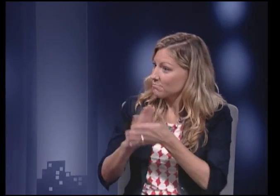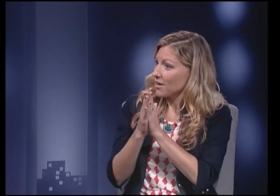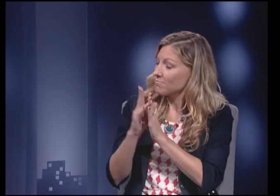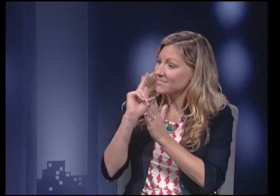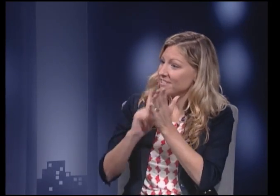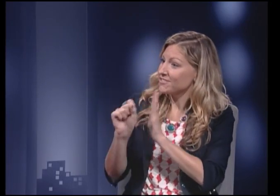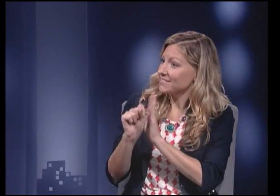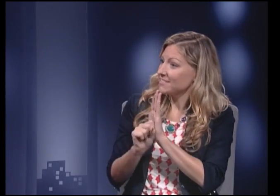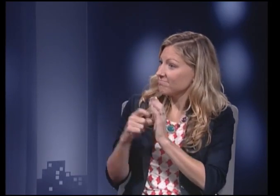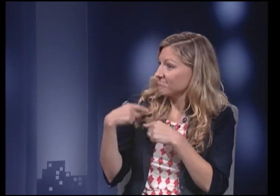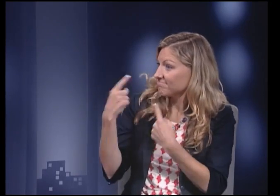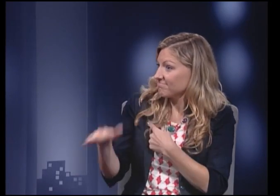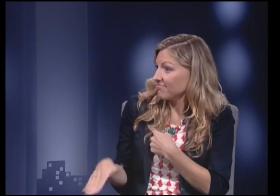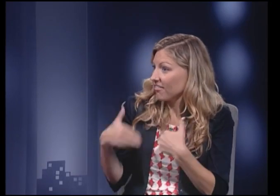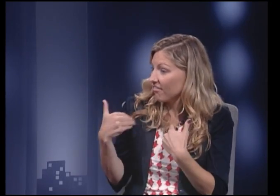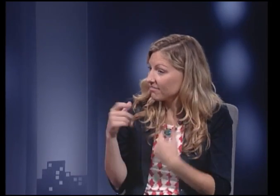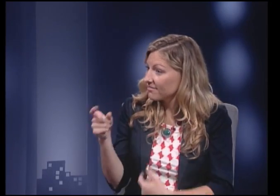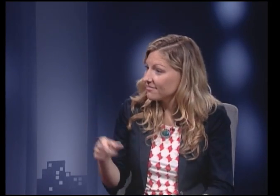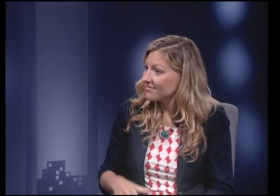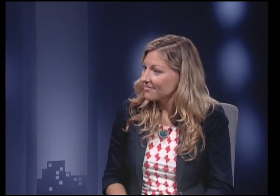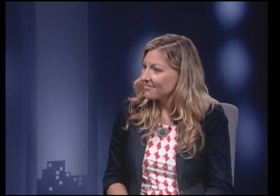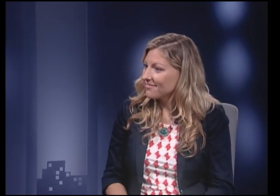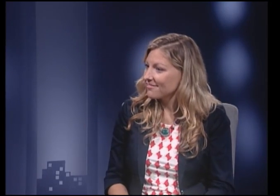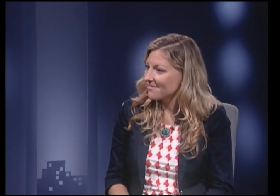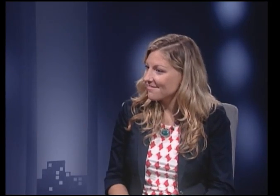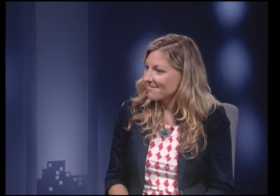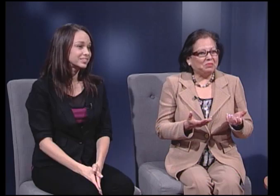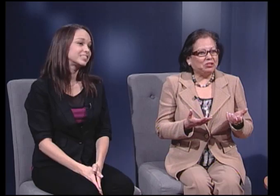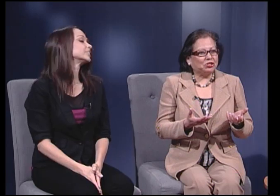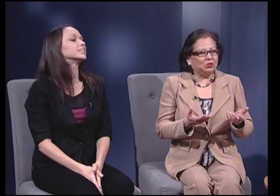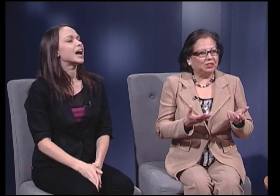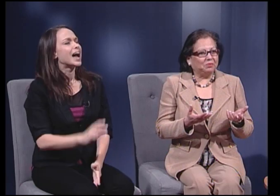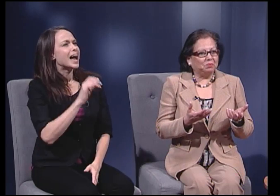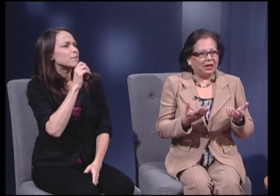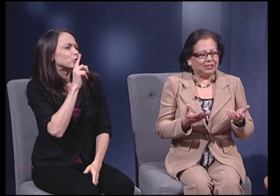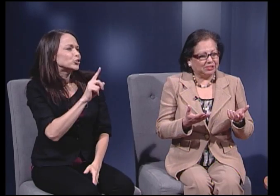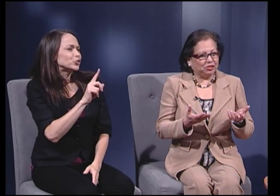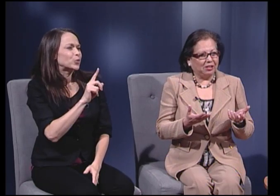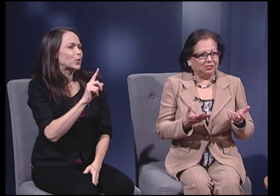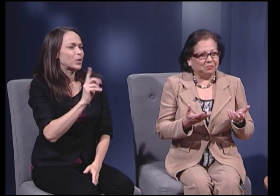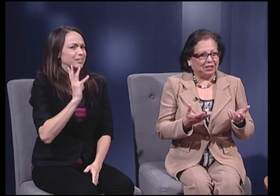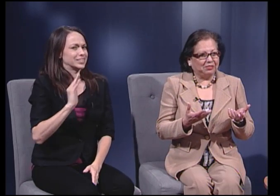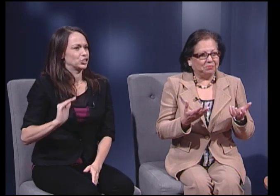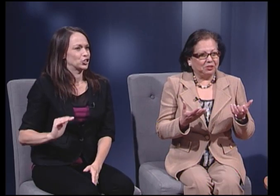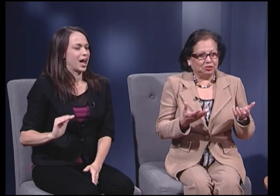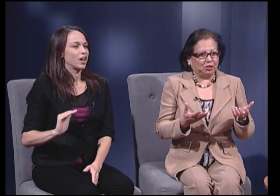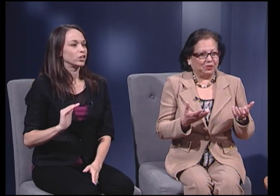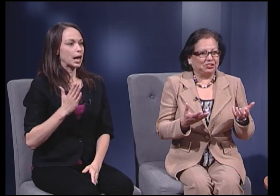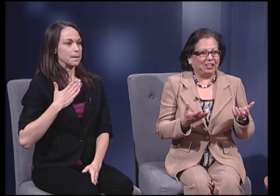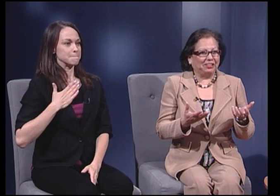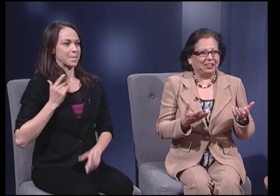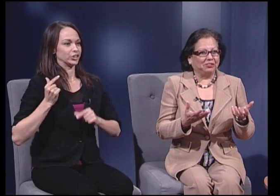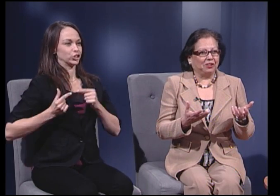Did you always want to become the Secretary of State as a child? You know, I'm not sure that back as a child in my generation, I thought